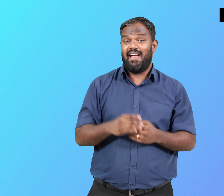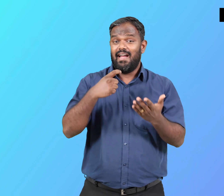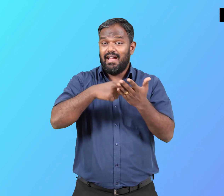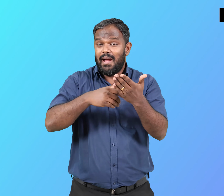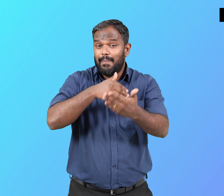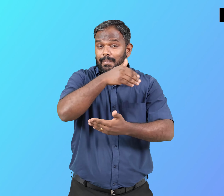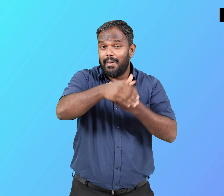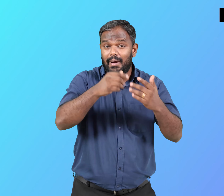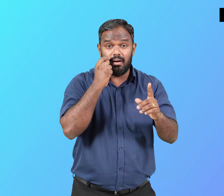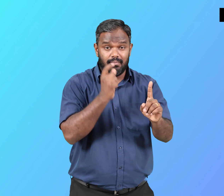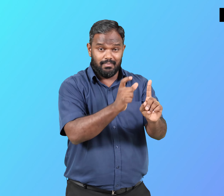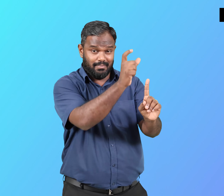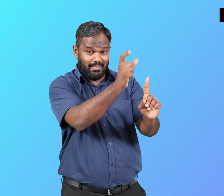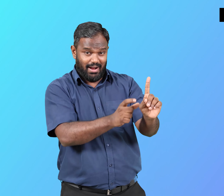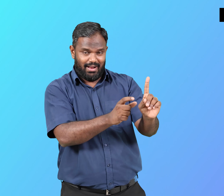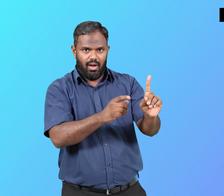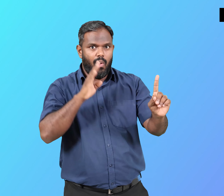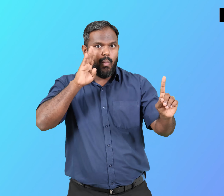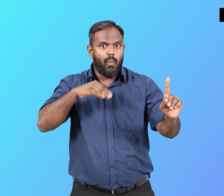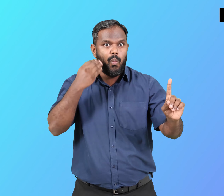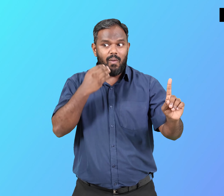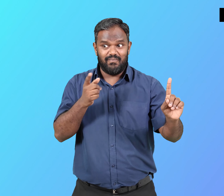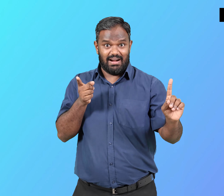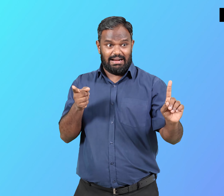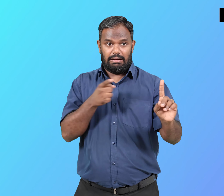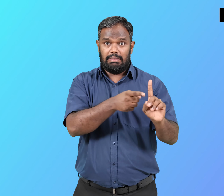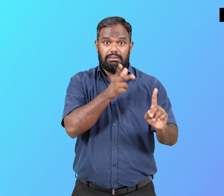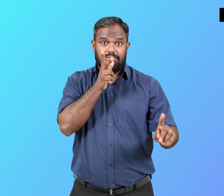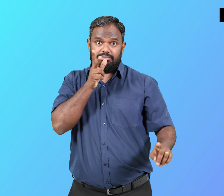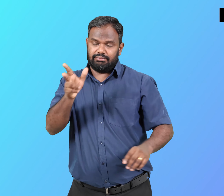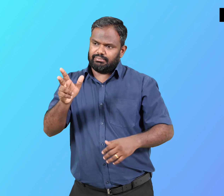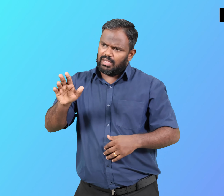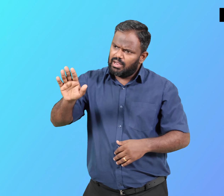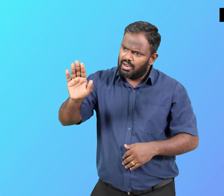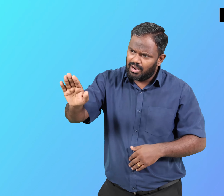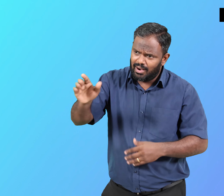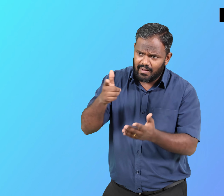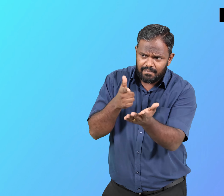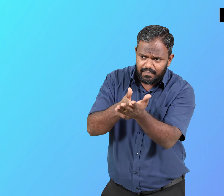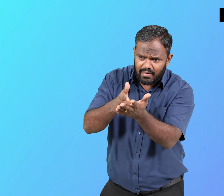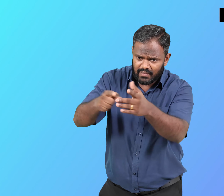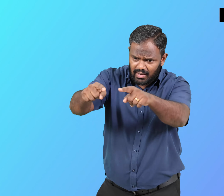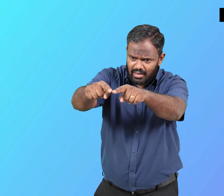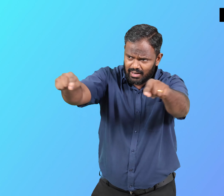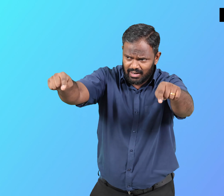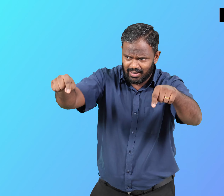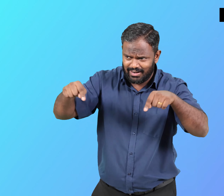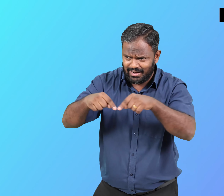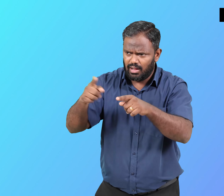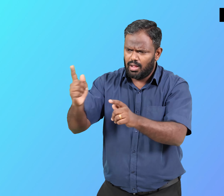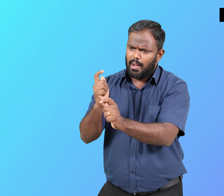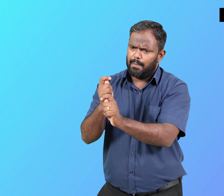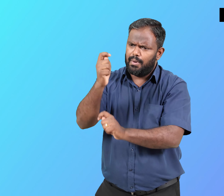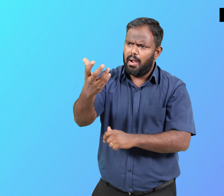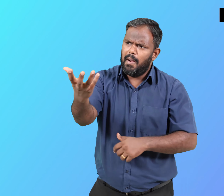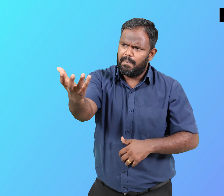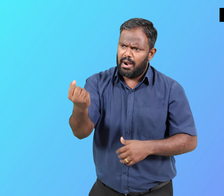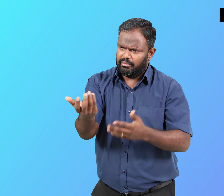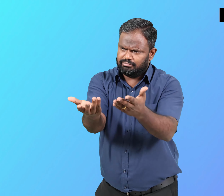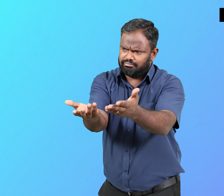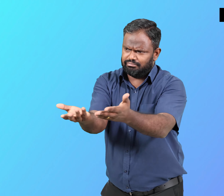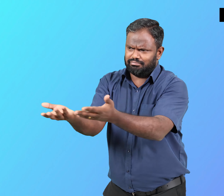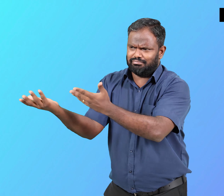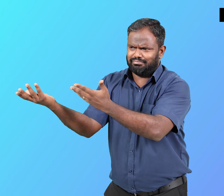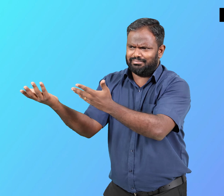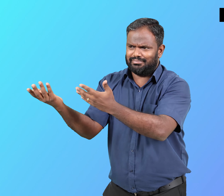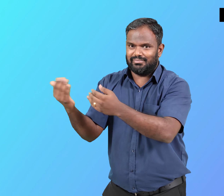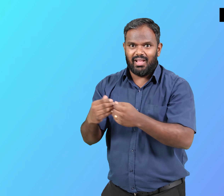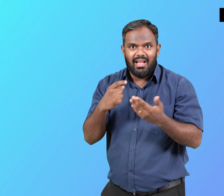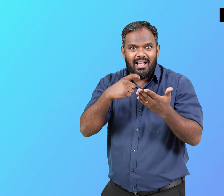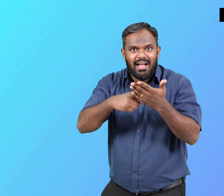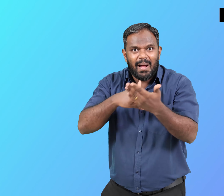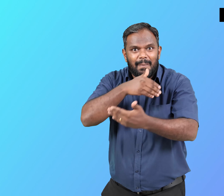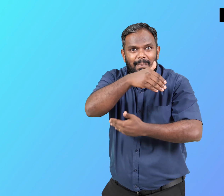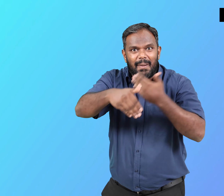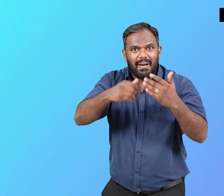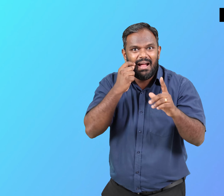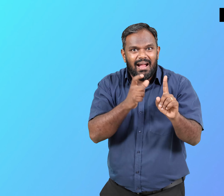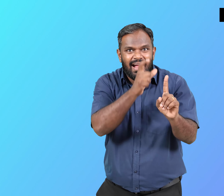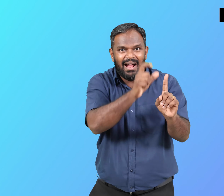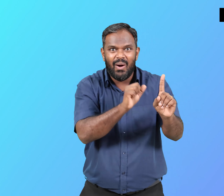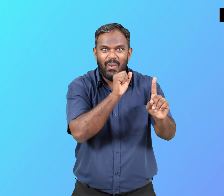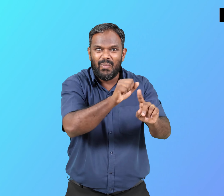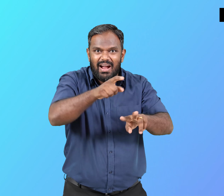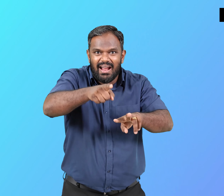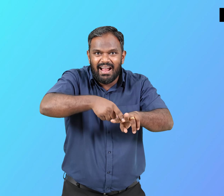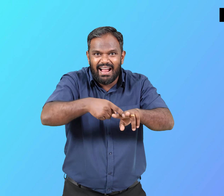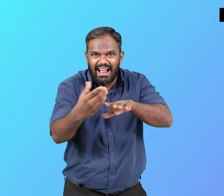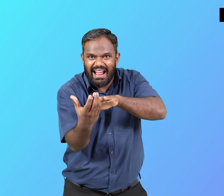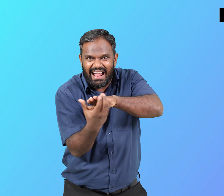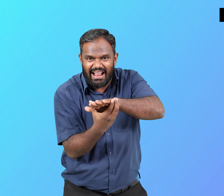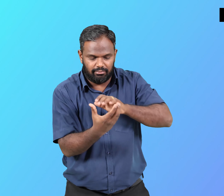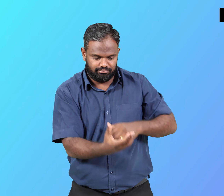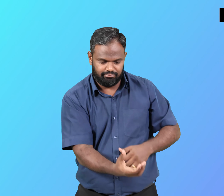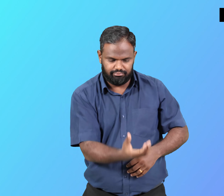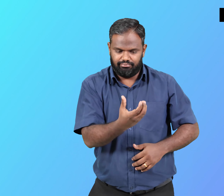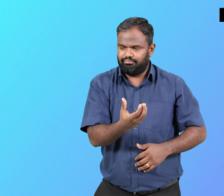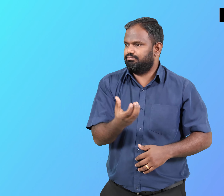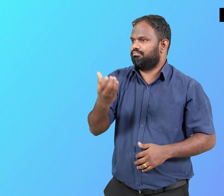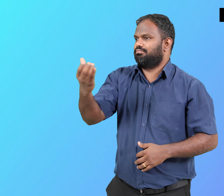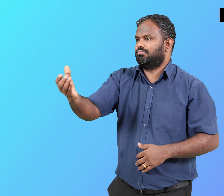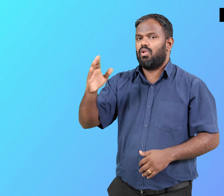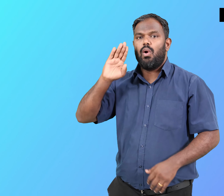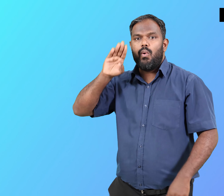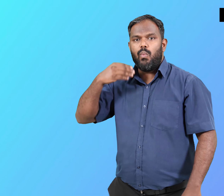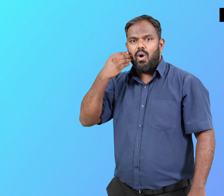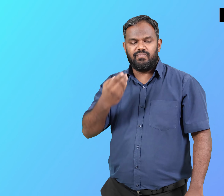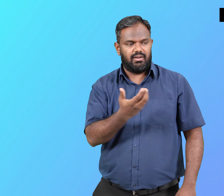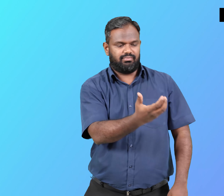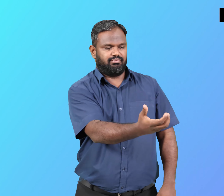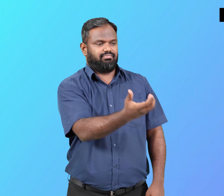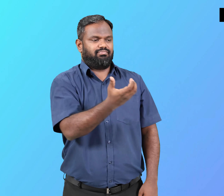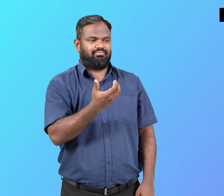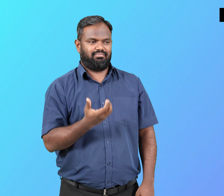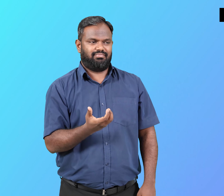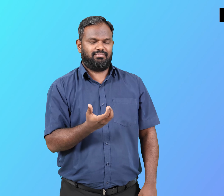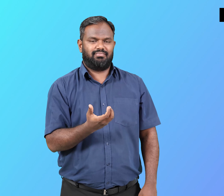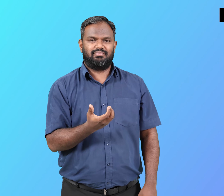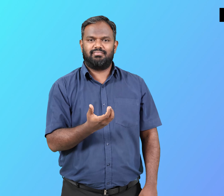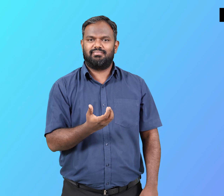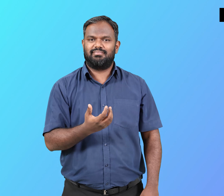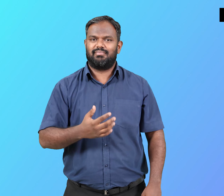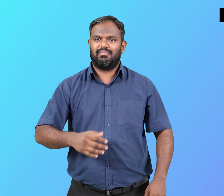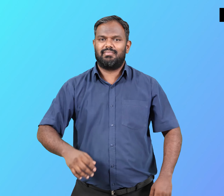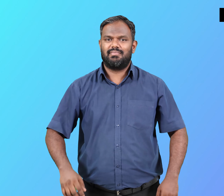So when the man said to Boaz, “You buy the land,” he took off his sandal and gave it to Boaz.